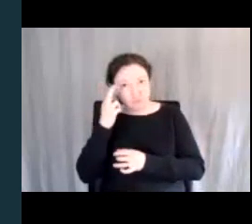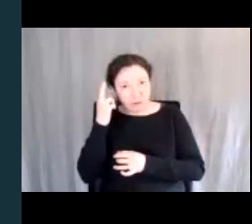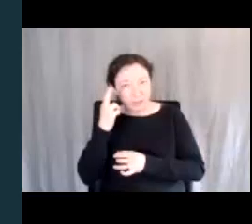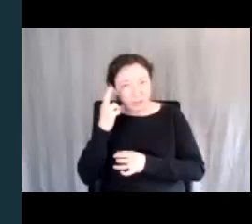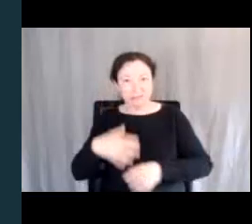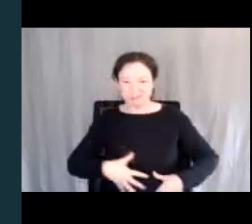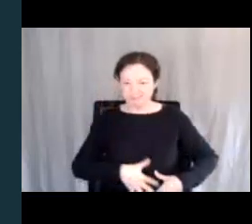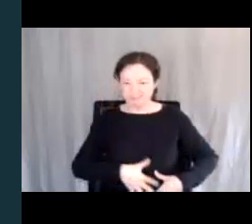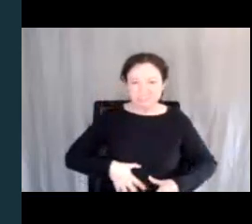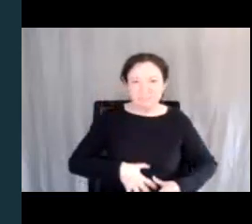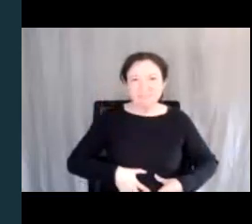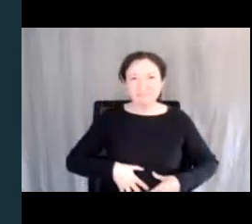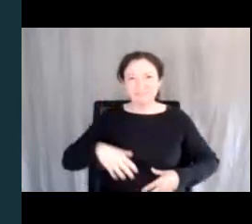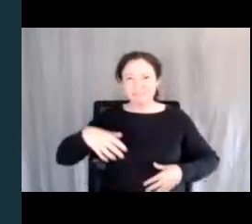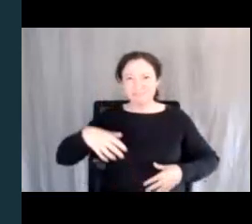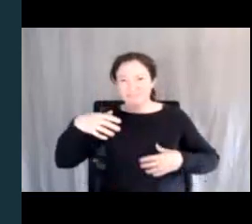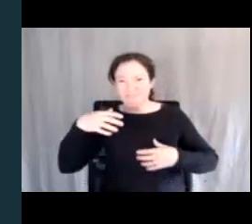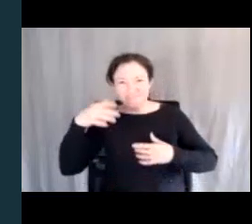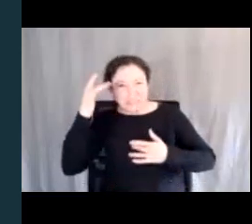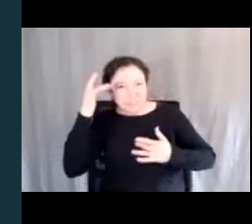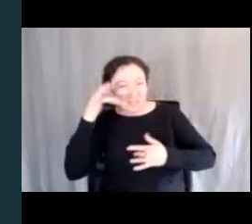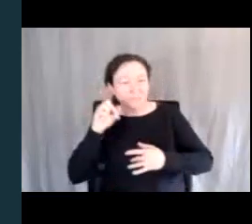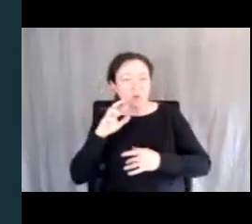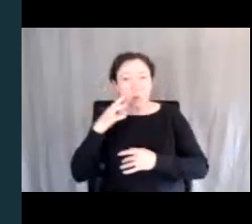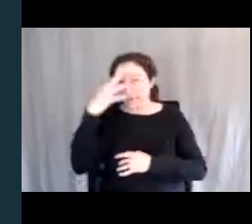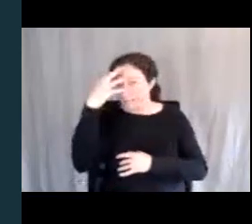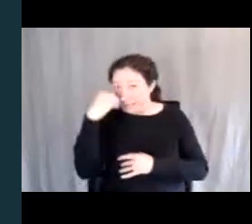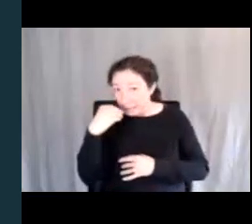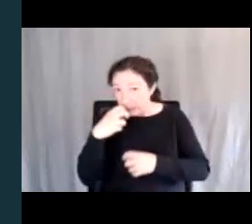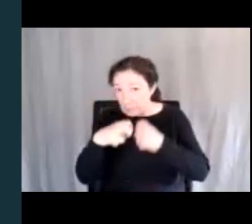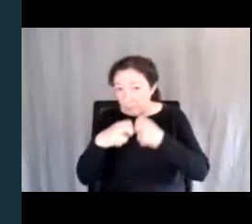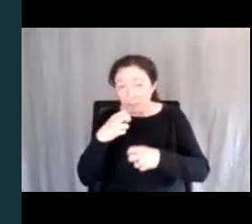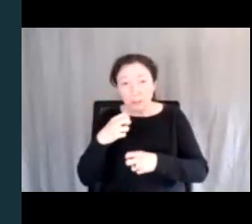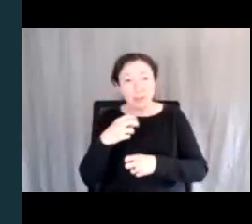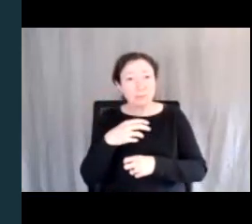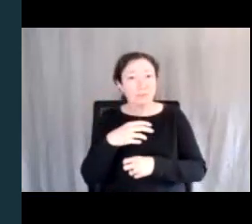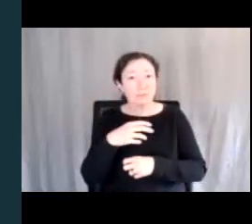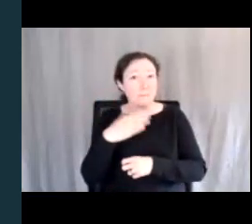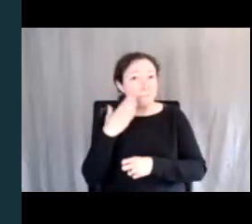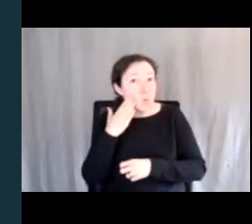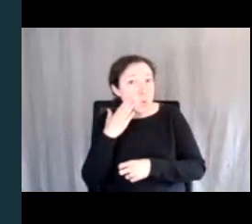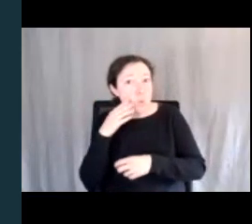So, and sleep. I think it's, those are highly effective. So this is our big idea slide. And then we can do questions.